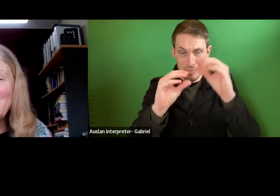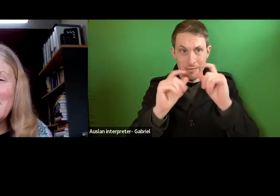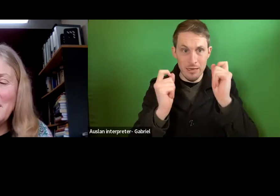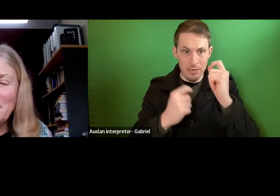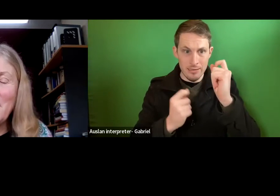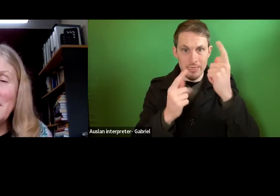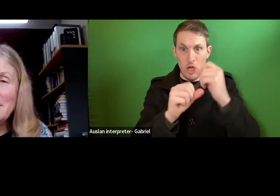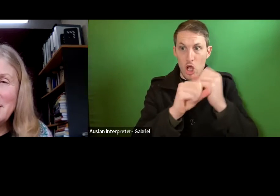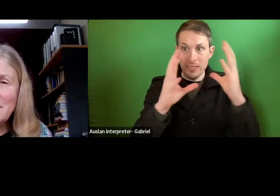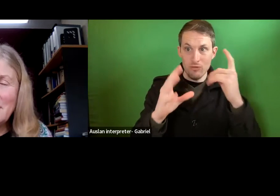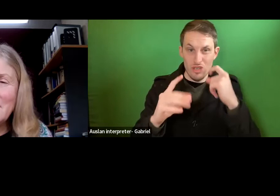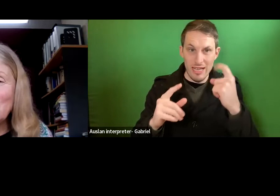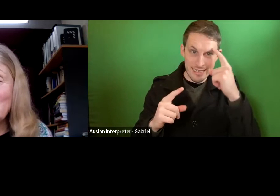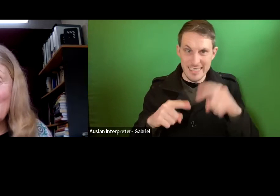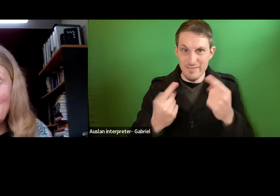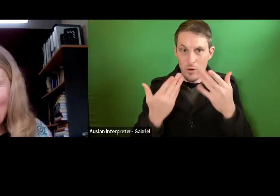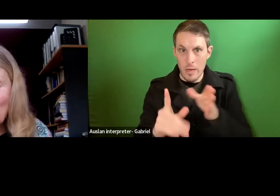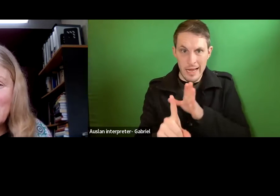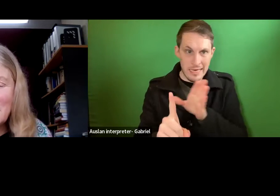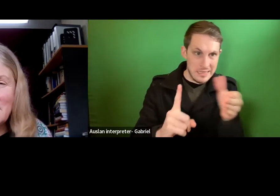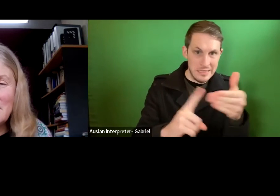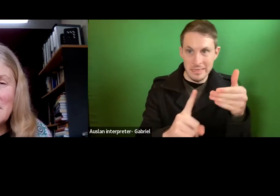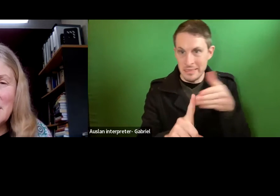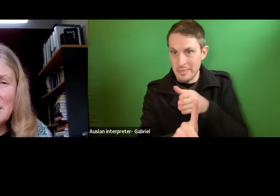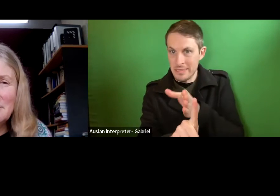kind of get by in the classroom or in the course that they're undertaking.